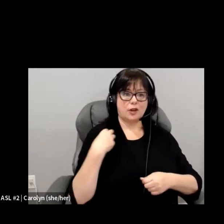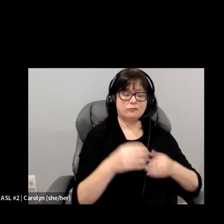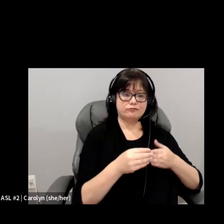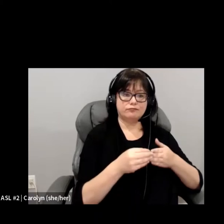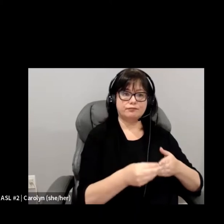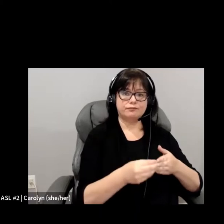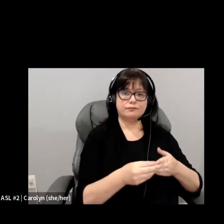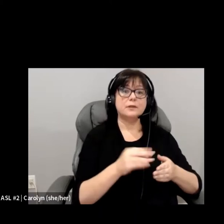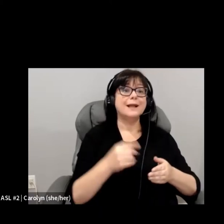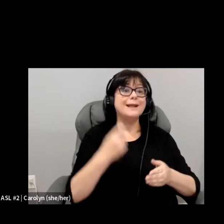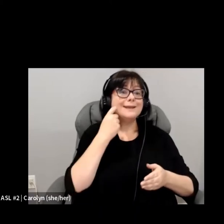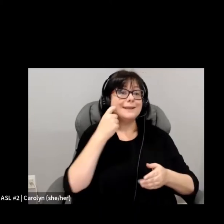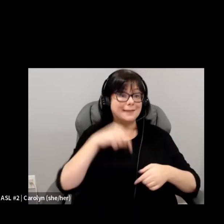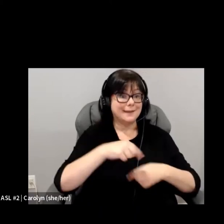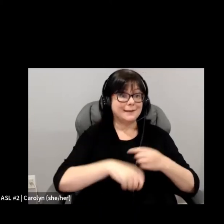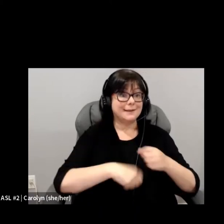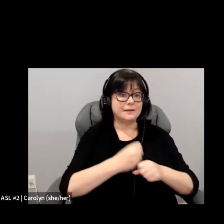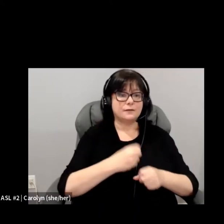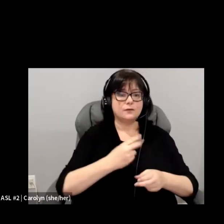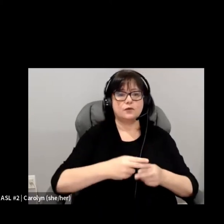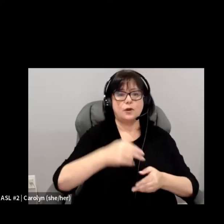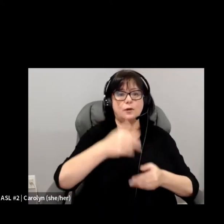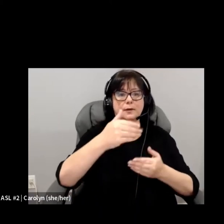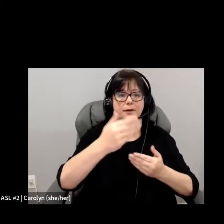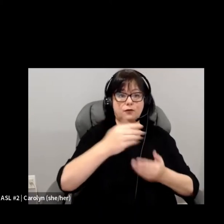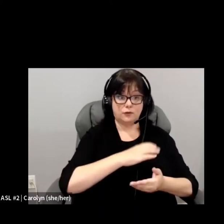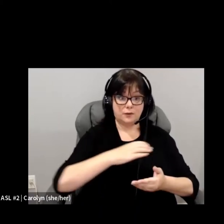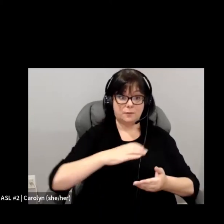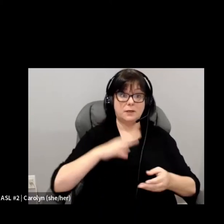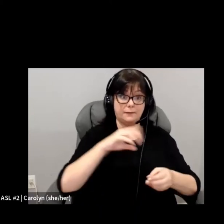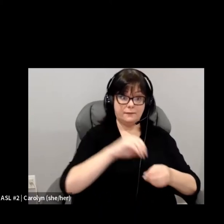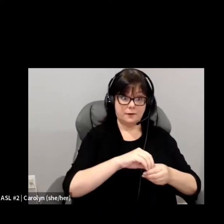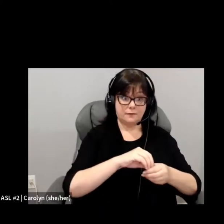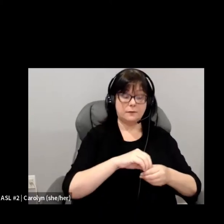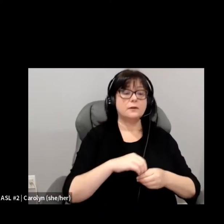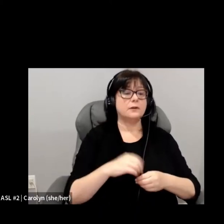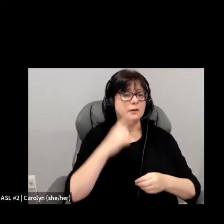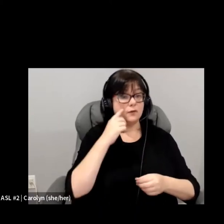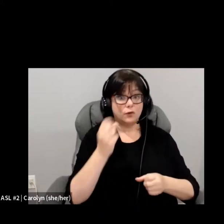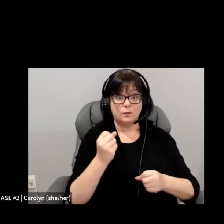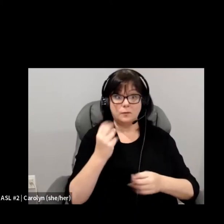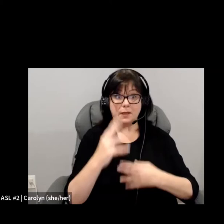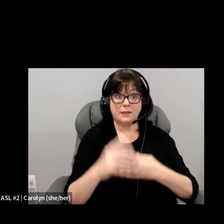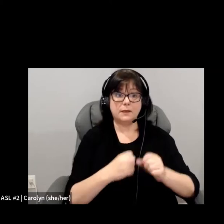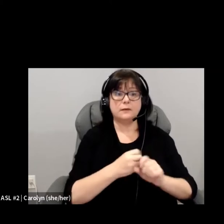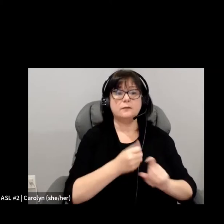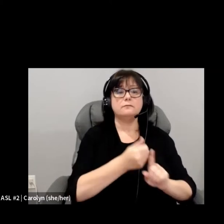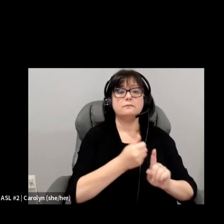HE SERVED AS FIRST VICE-PRESIDENT FOR MANY YEARS.